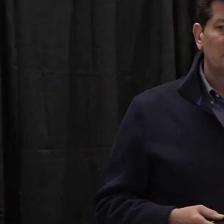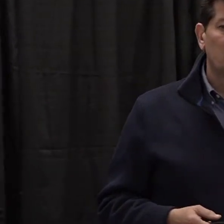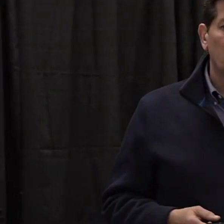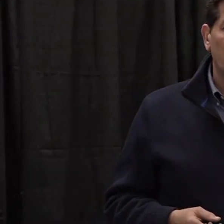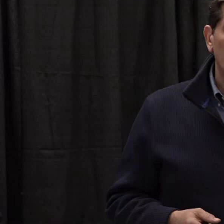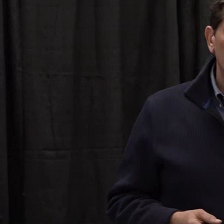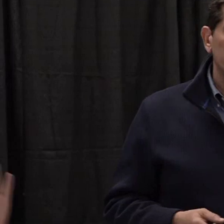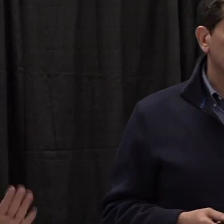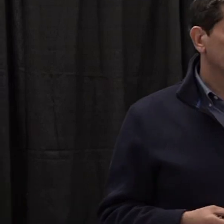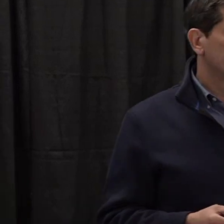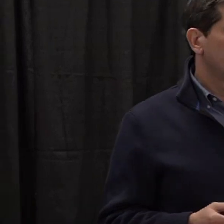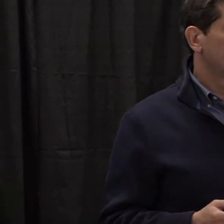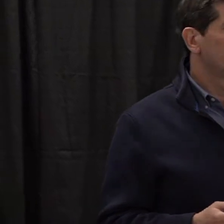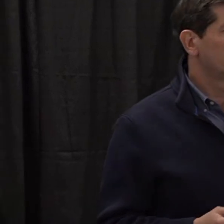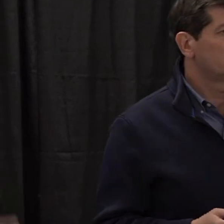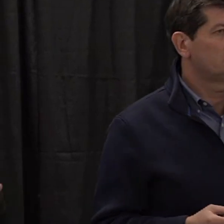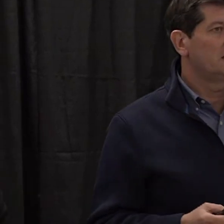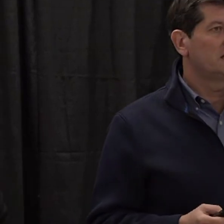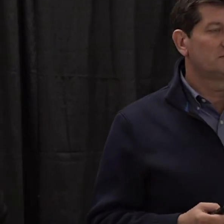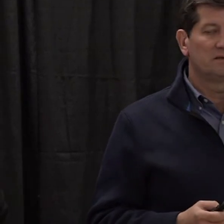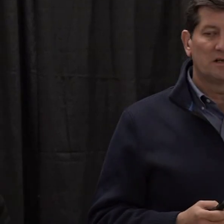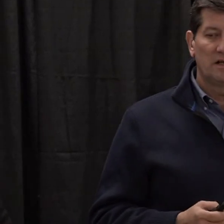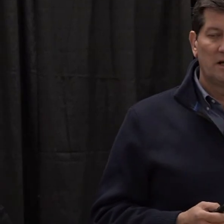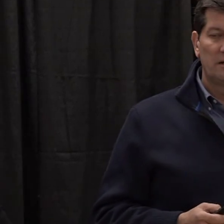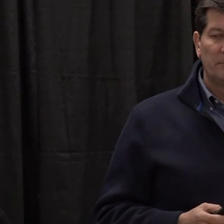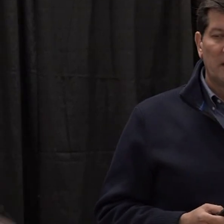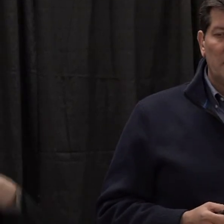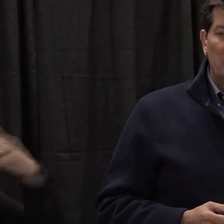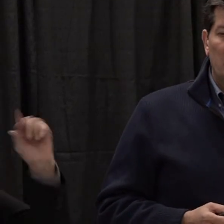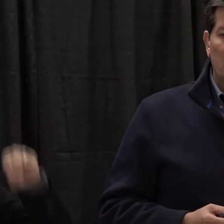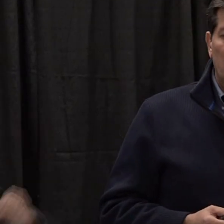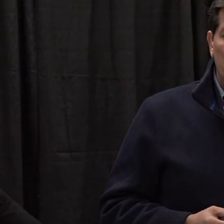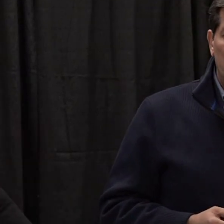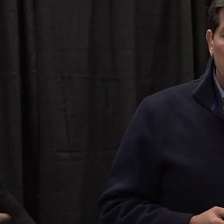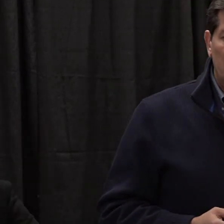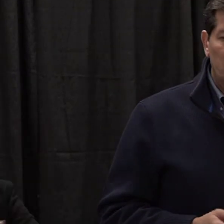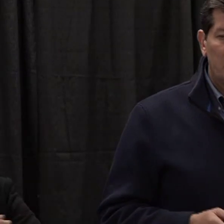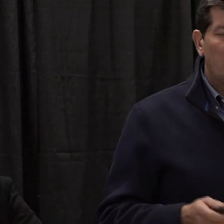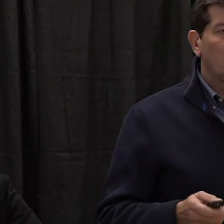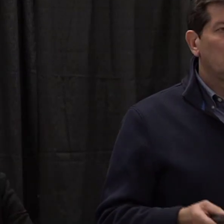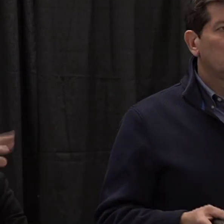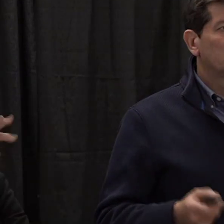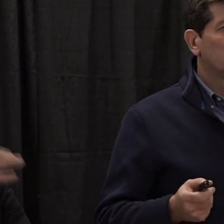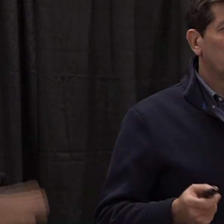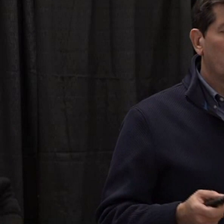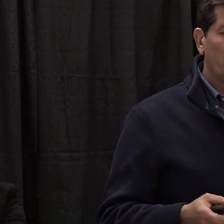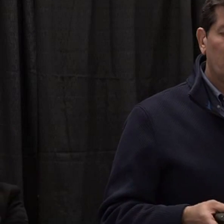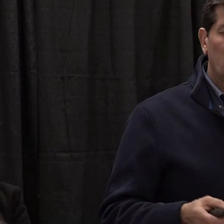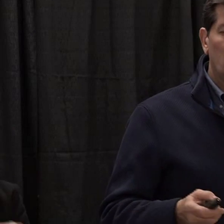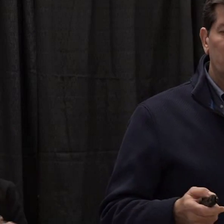So of course a state of emergency has been declared in Erie County, the city of Buffalo,